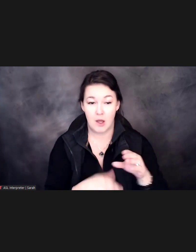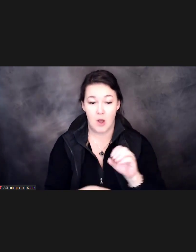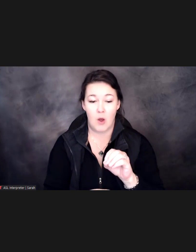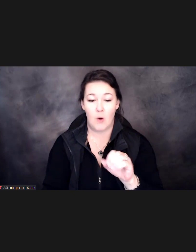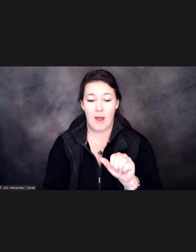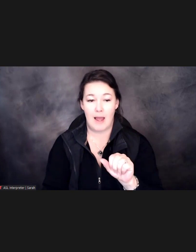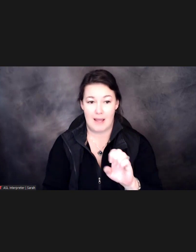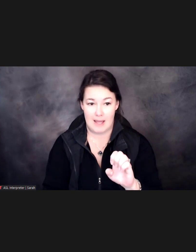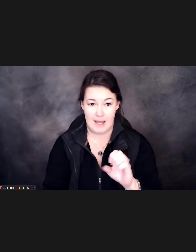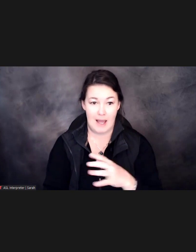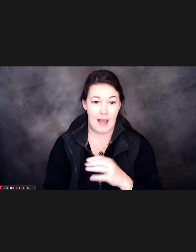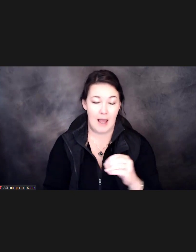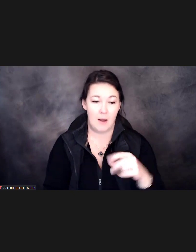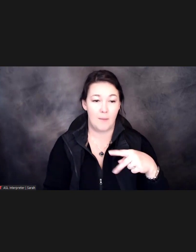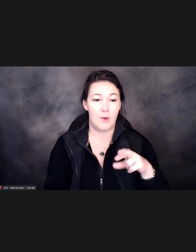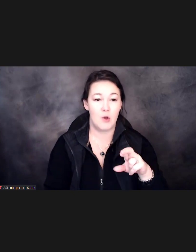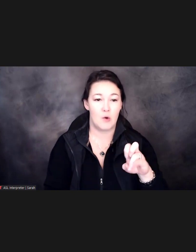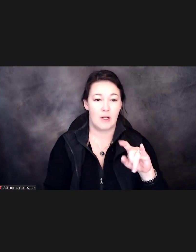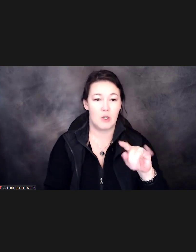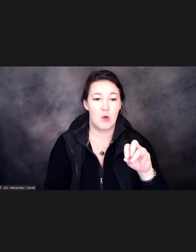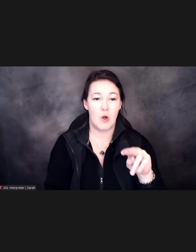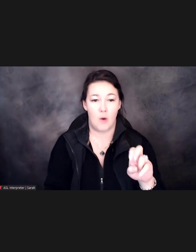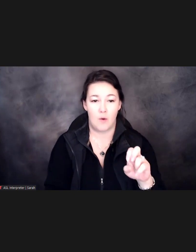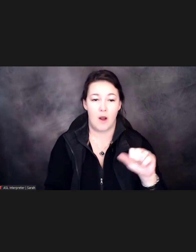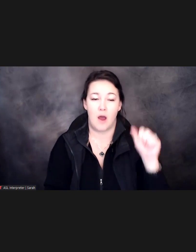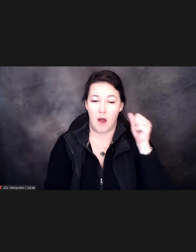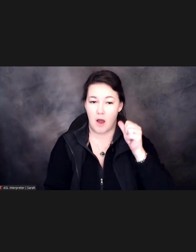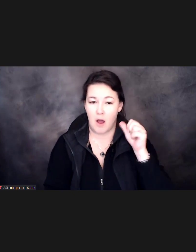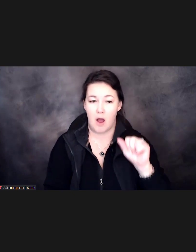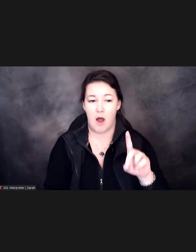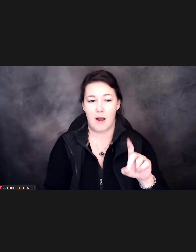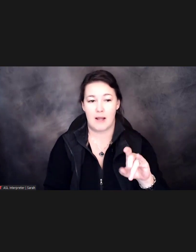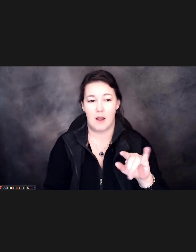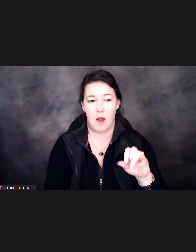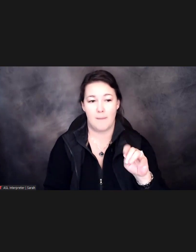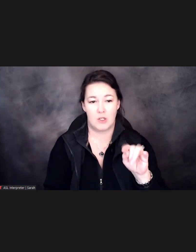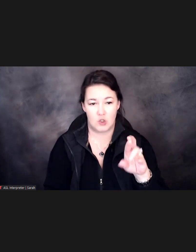OAE and pure tone audiometry, starting with an over overview of